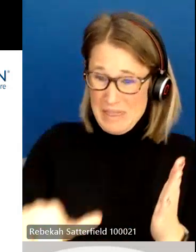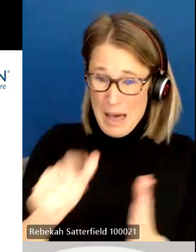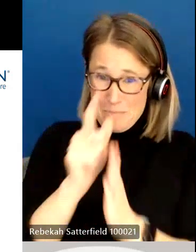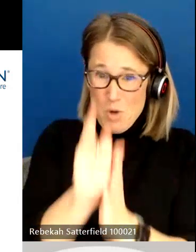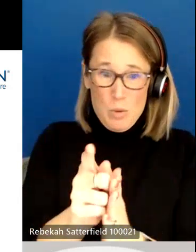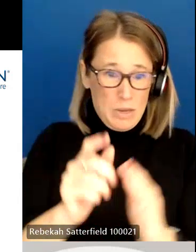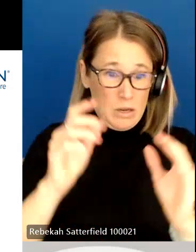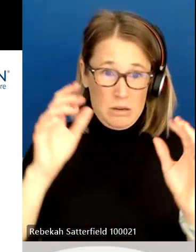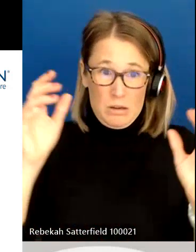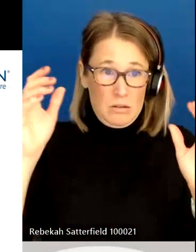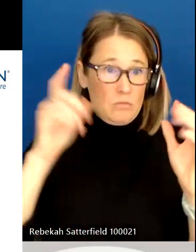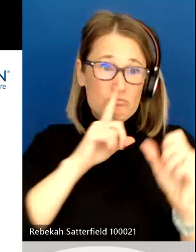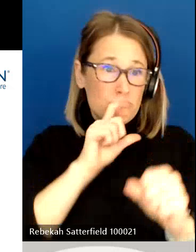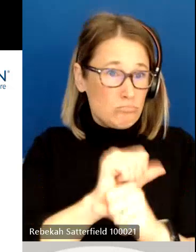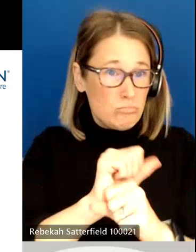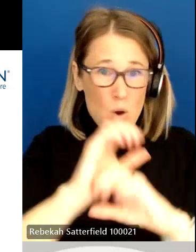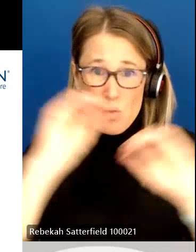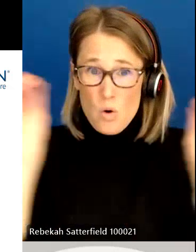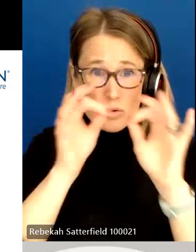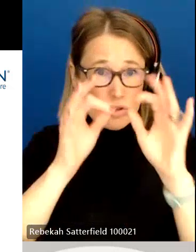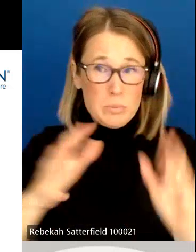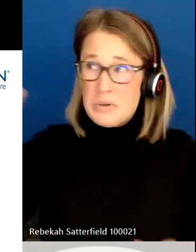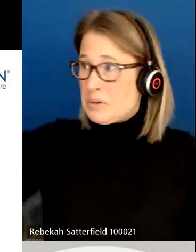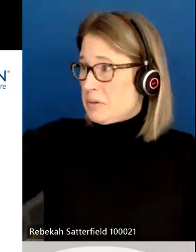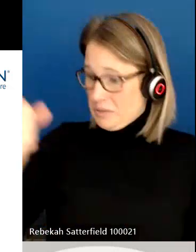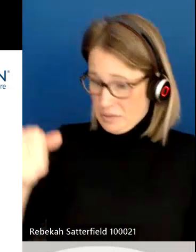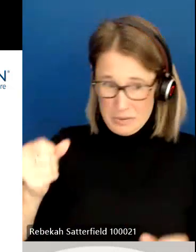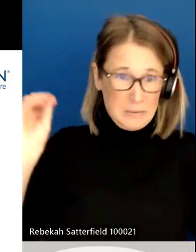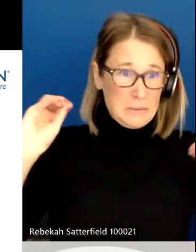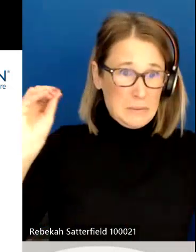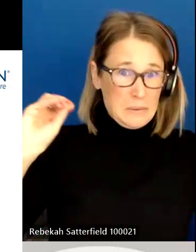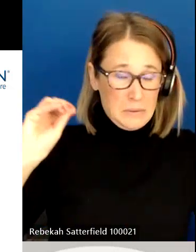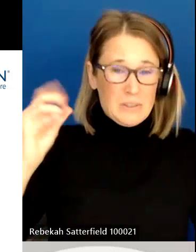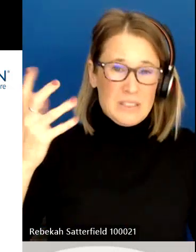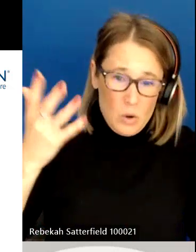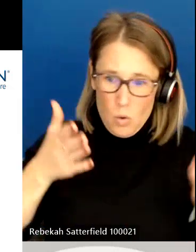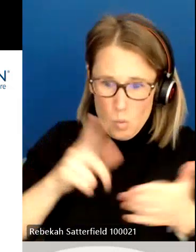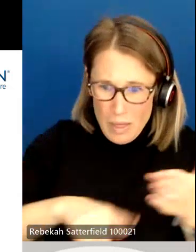they can communicate their needs by pointing to the pictures so this has really helped me uh